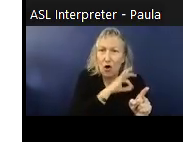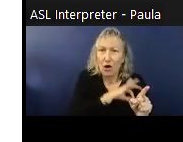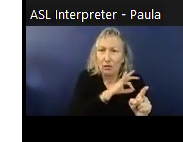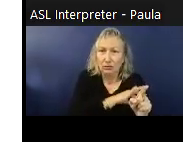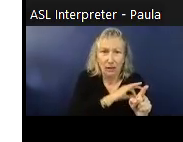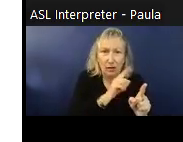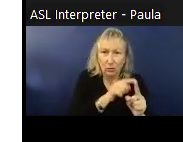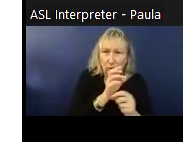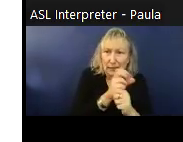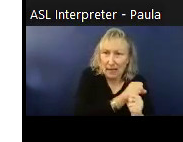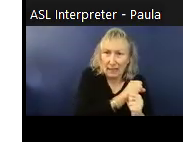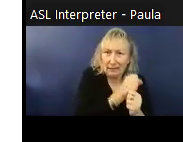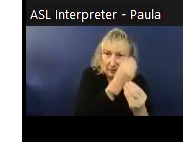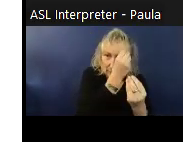based on the level.